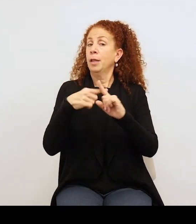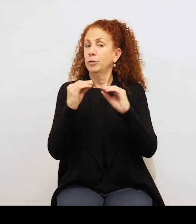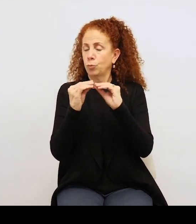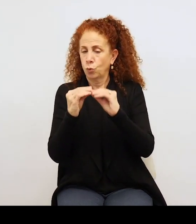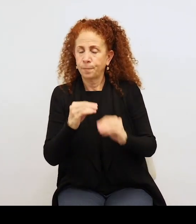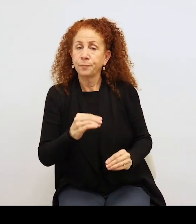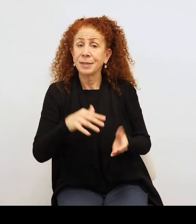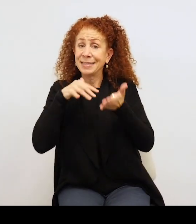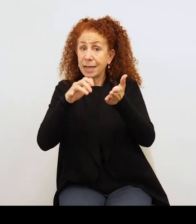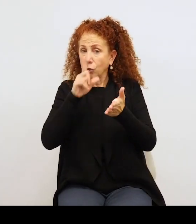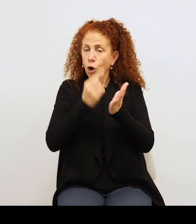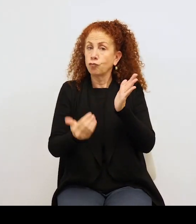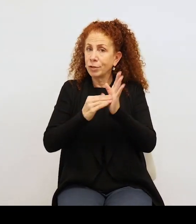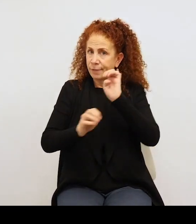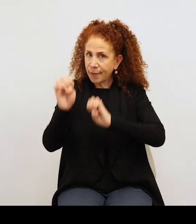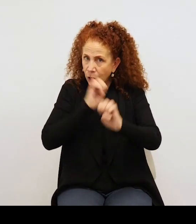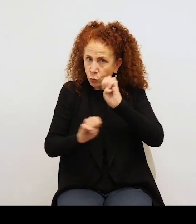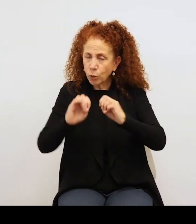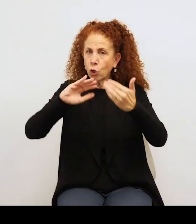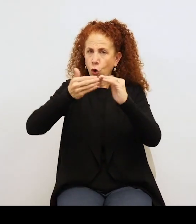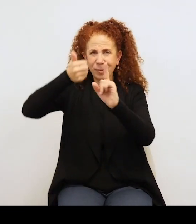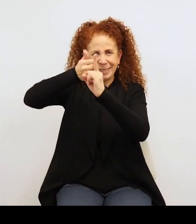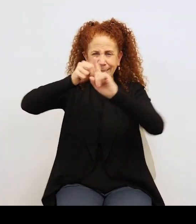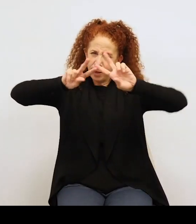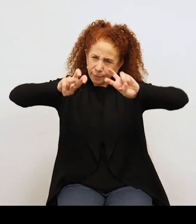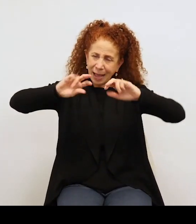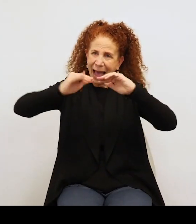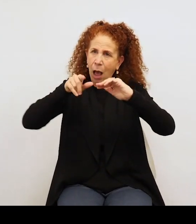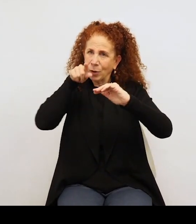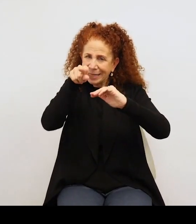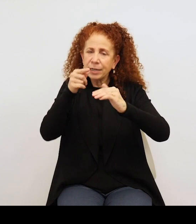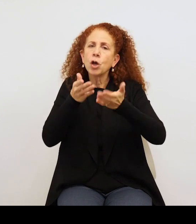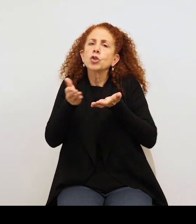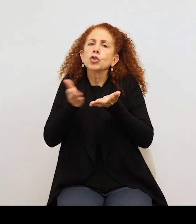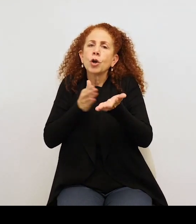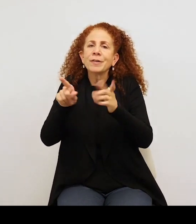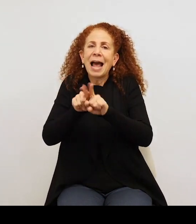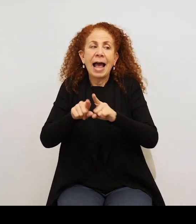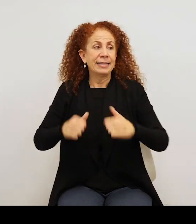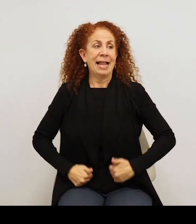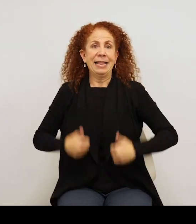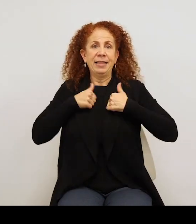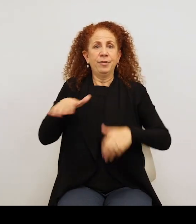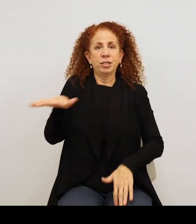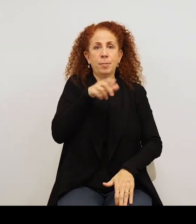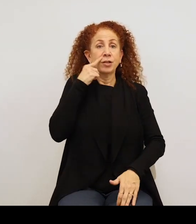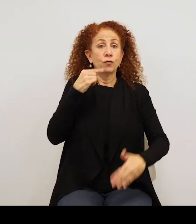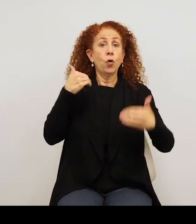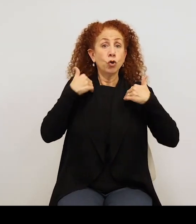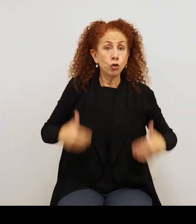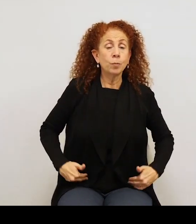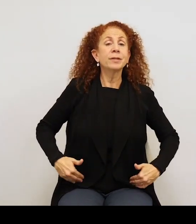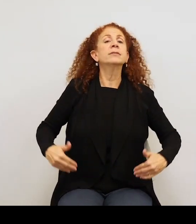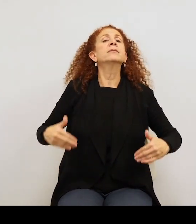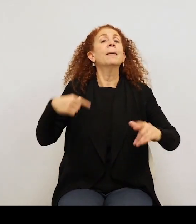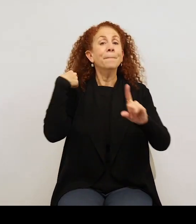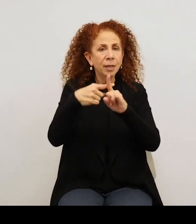Scholars are re-evaluating the urban and how it has served as living space for humans and animals.